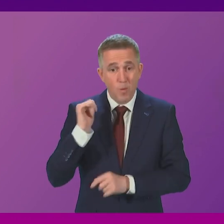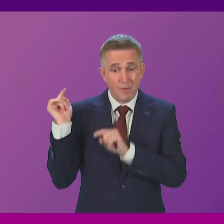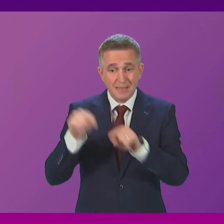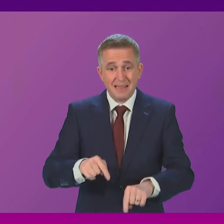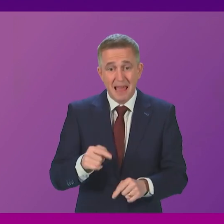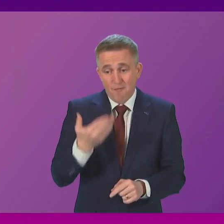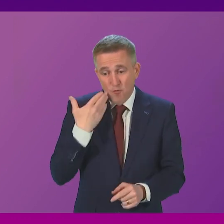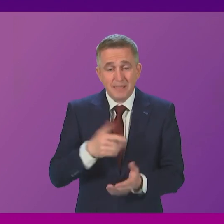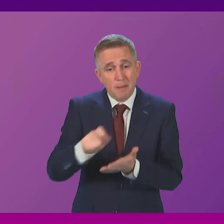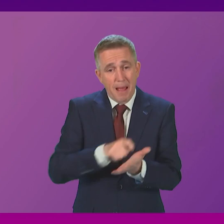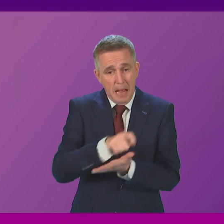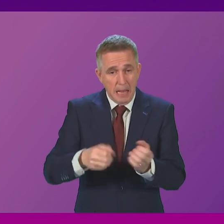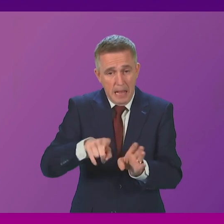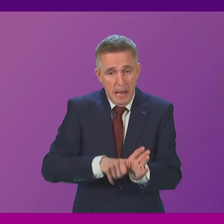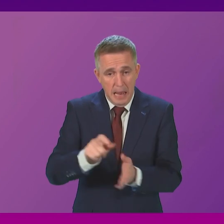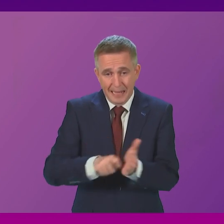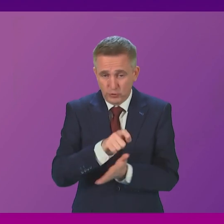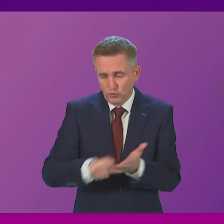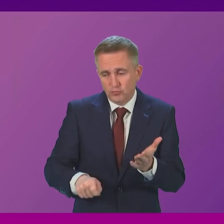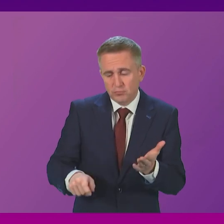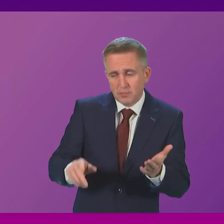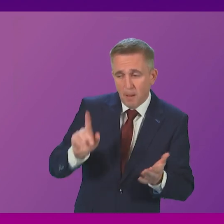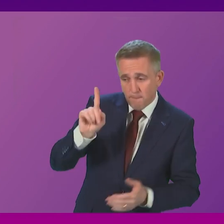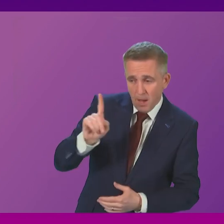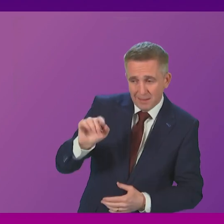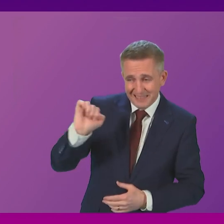I believe it to be a sign of things to come that his presence and involvement in that